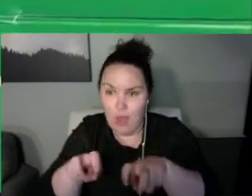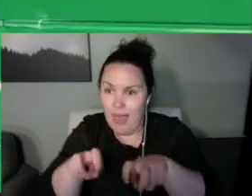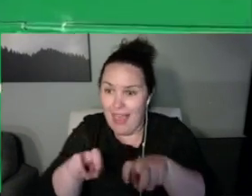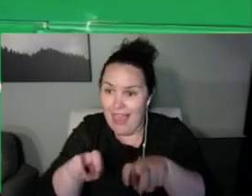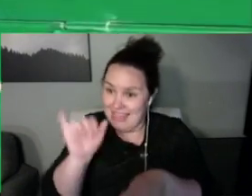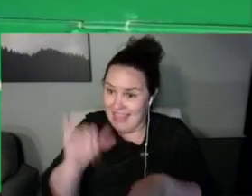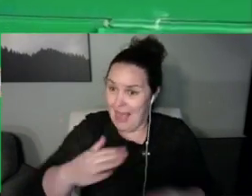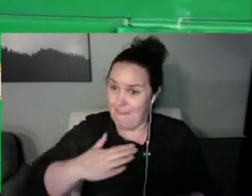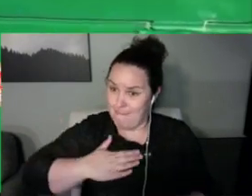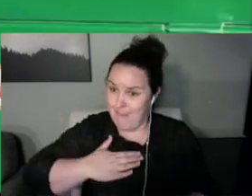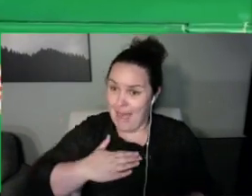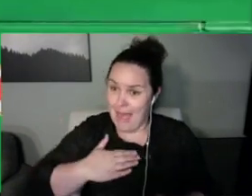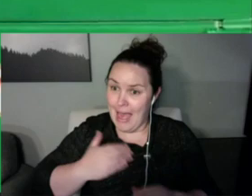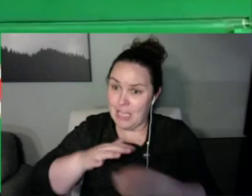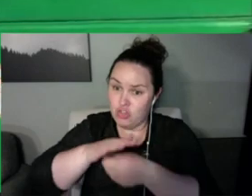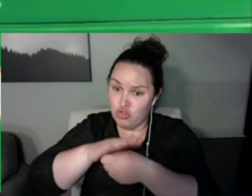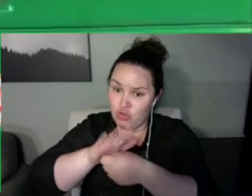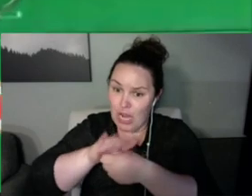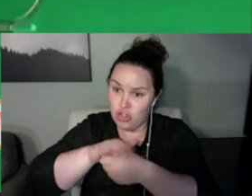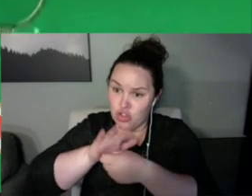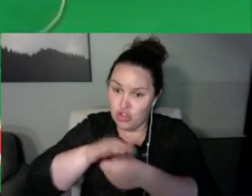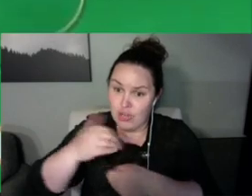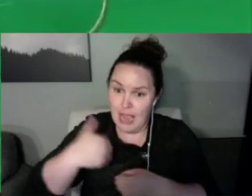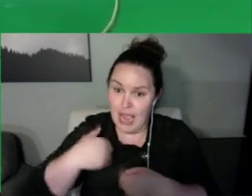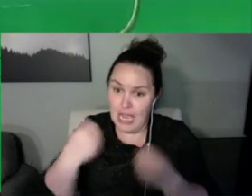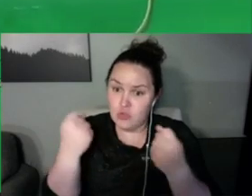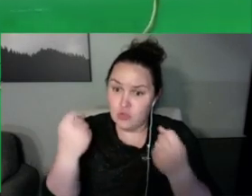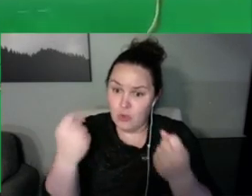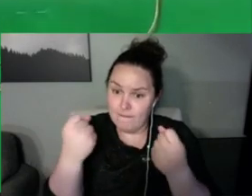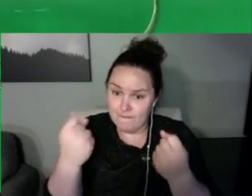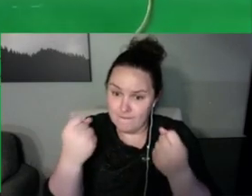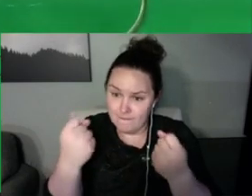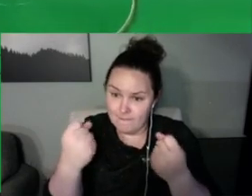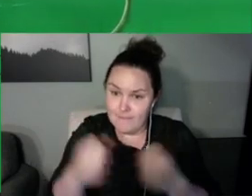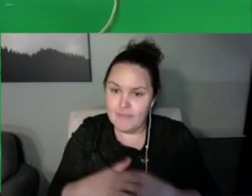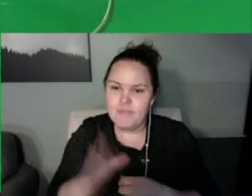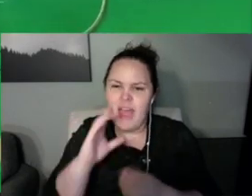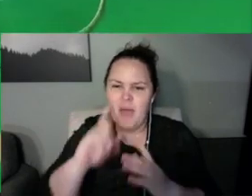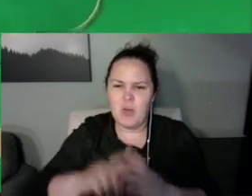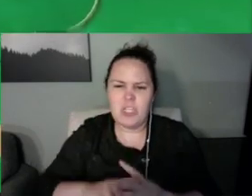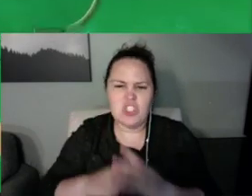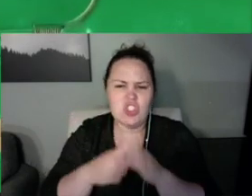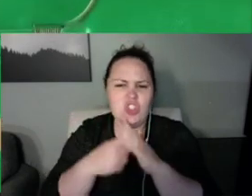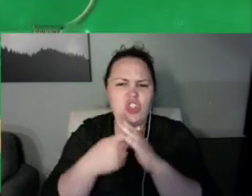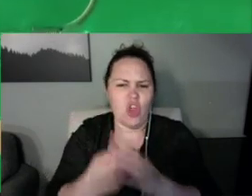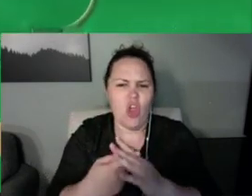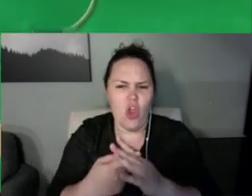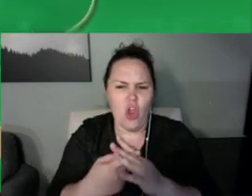And this is a tractor that I drive on. So today I'm going to start it up for you.